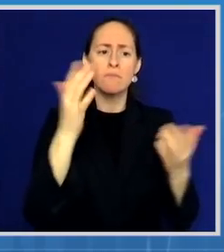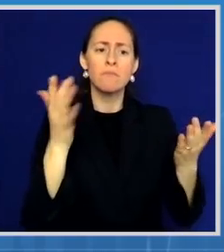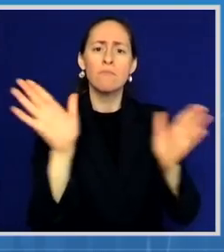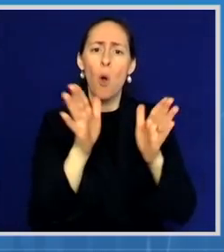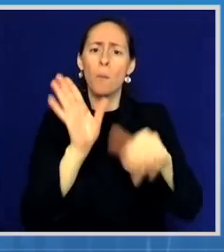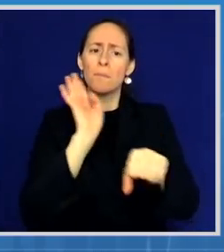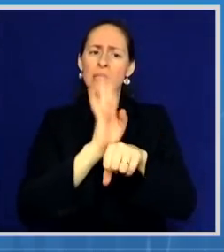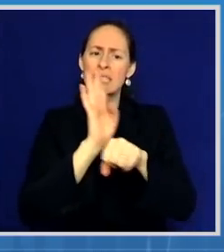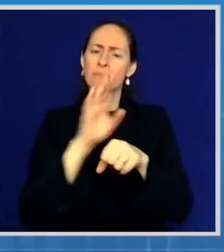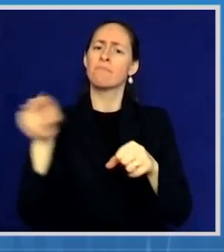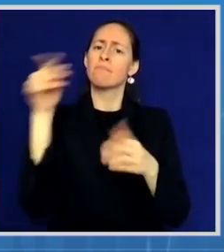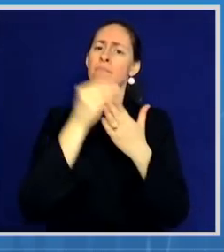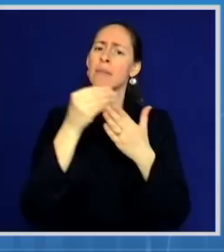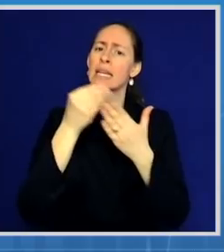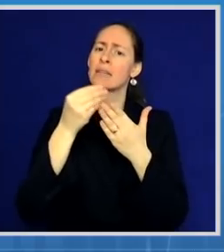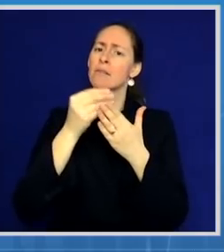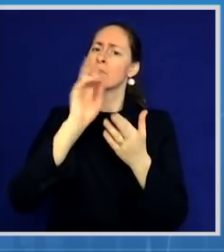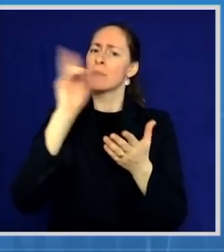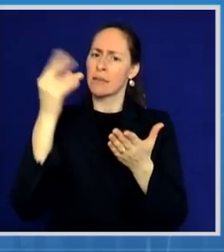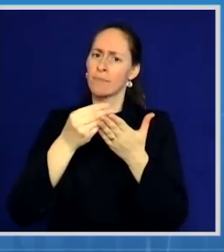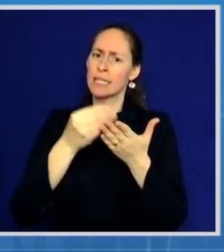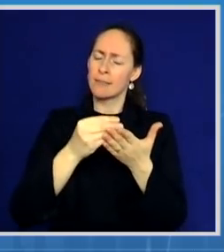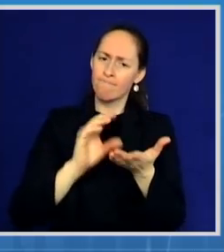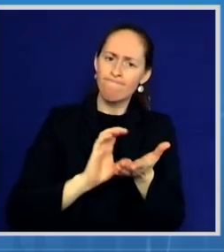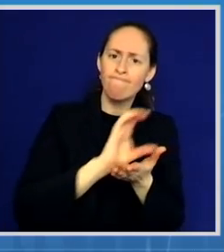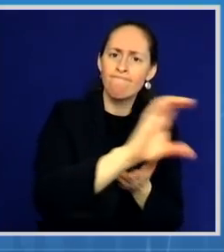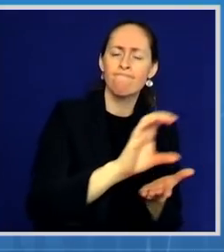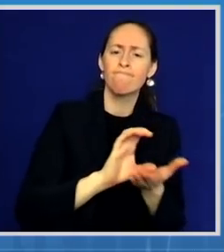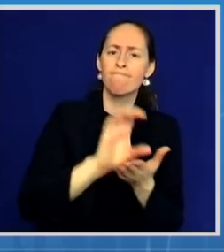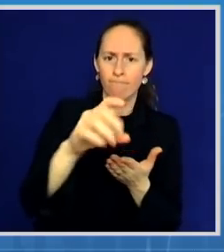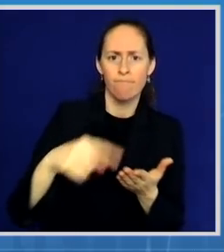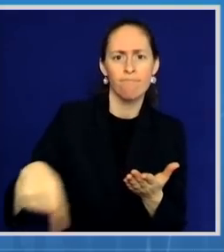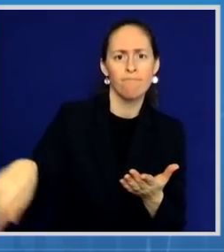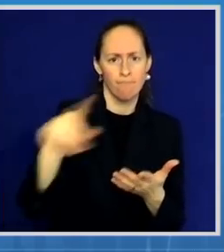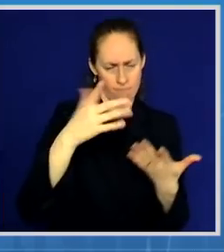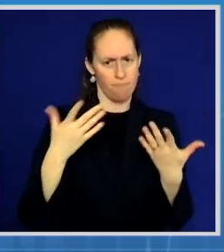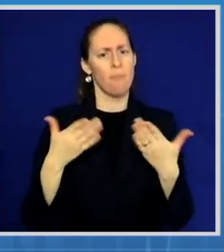to allow employees to have time off to both get vaccinated